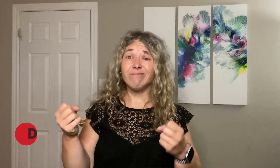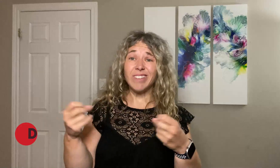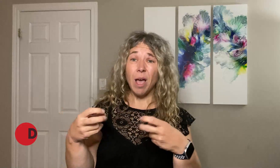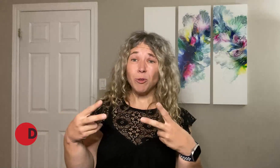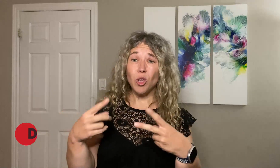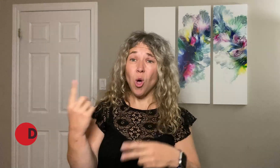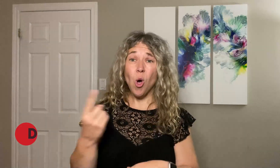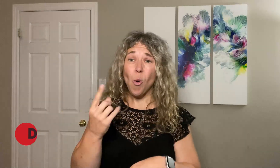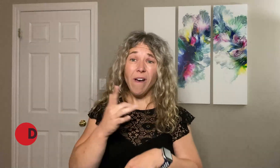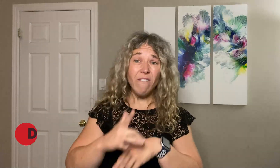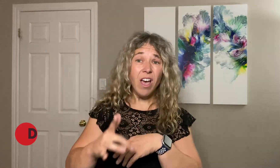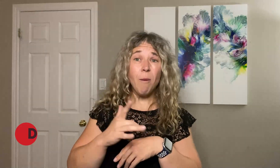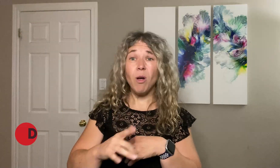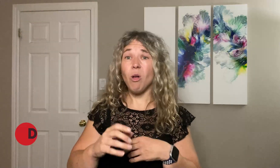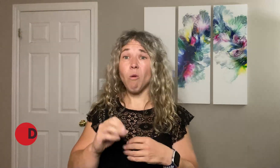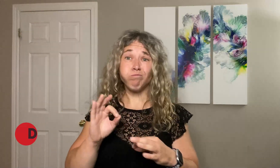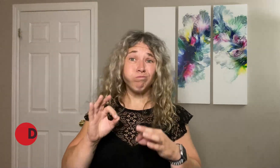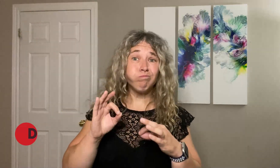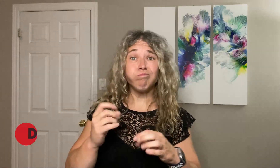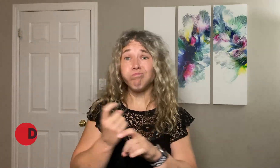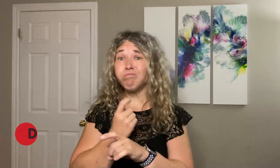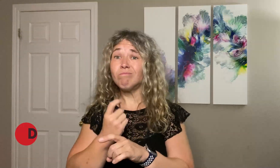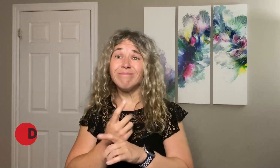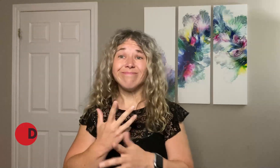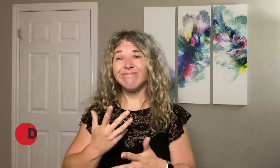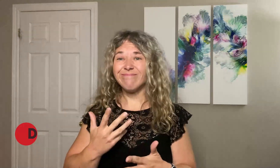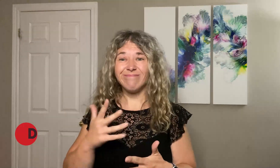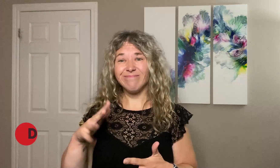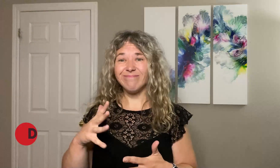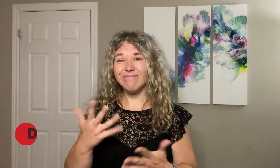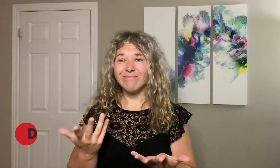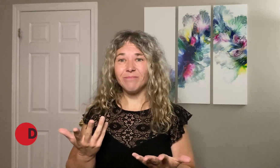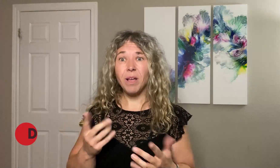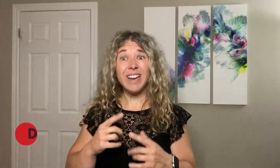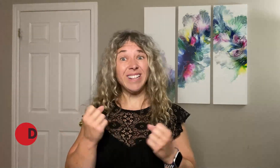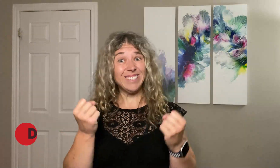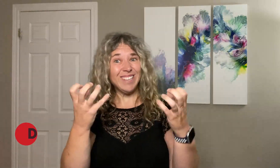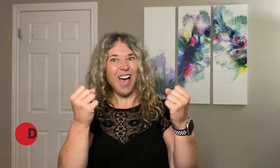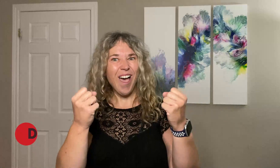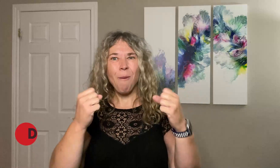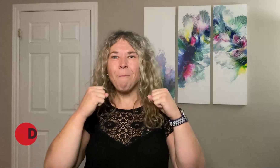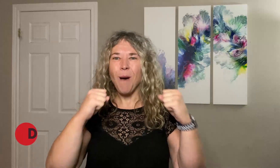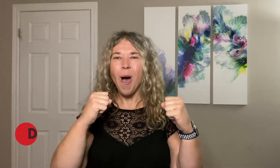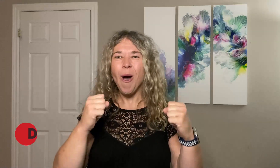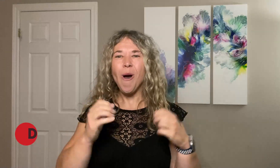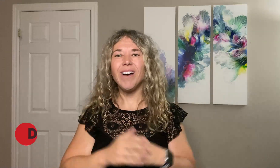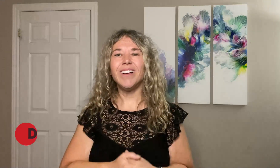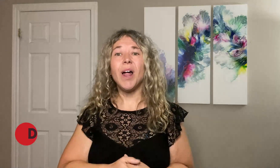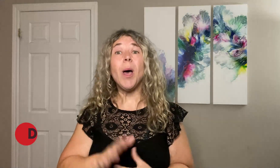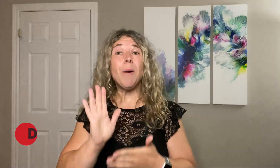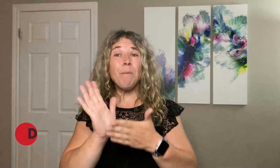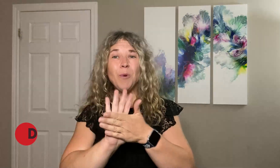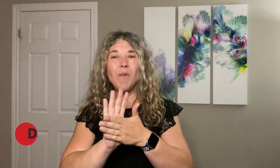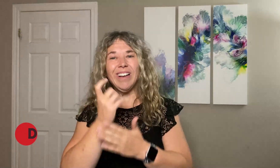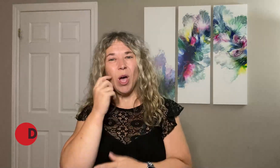available or captions is not so great. To see signing, wow! I watched the movie